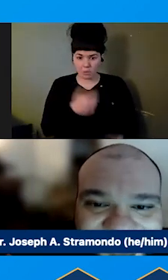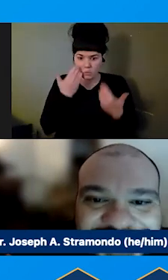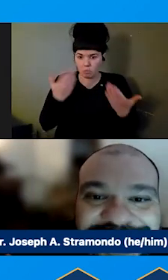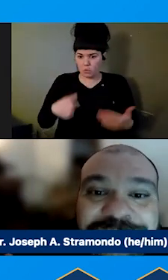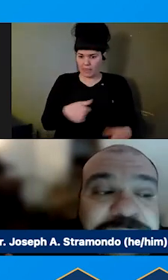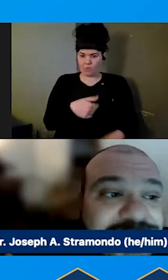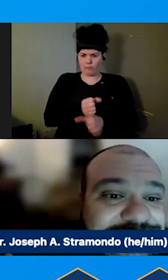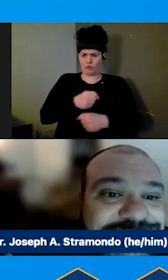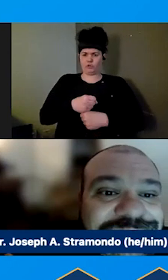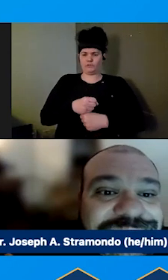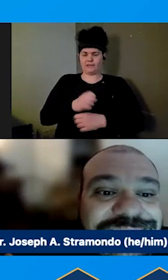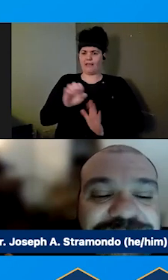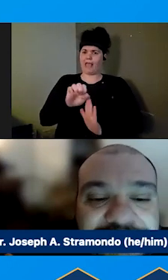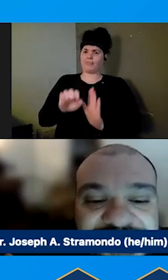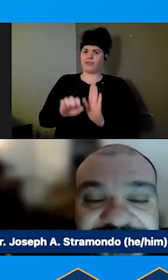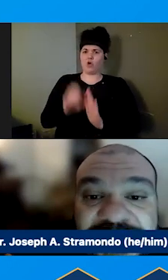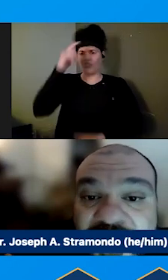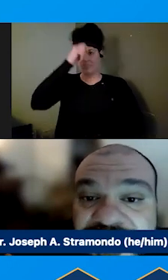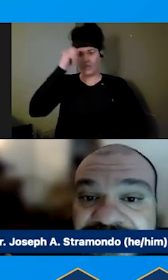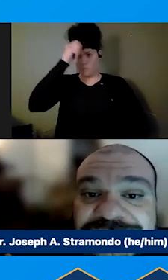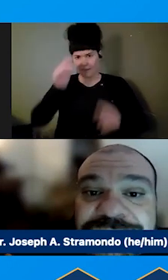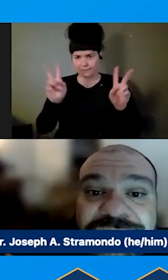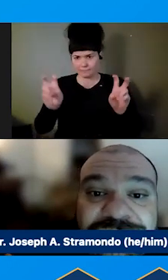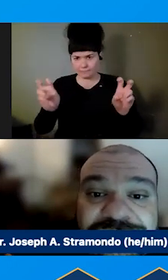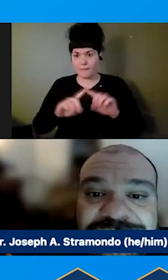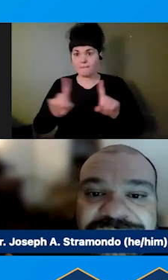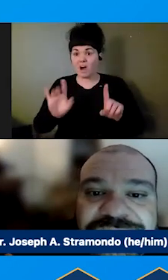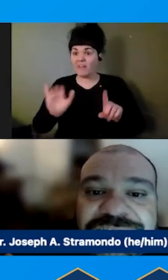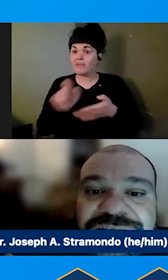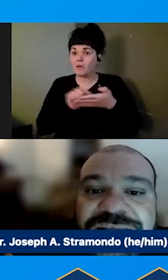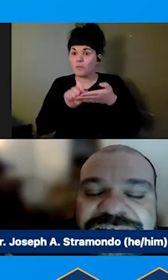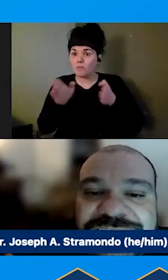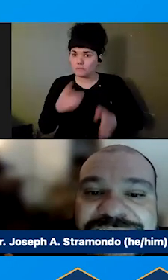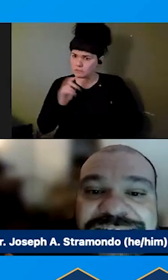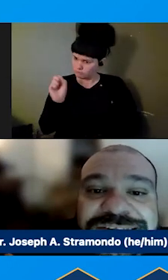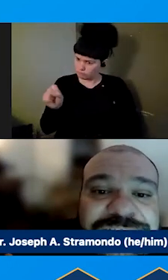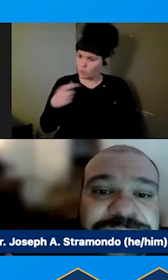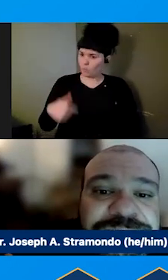even realize we're producing